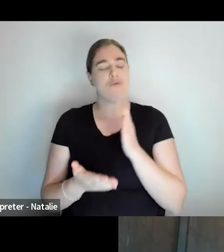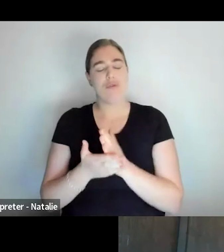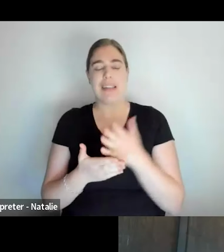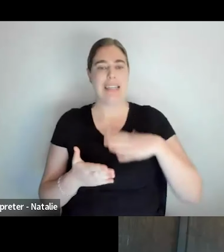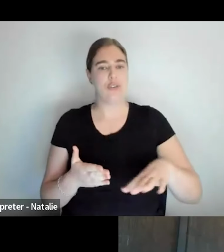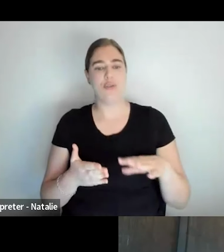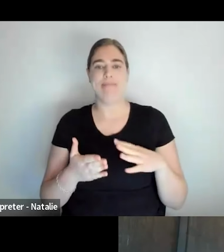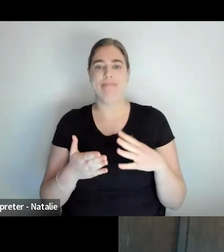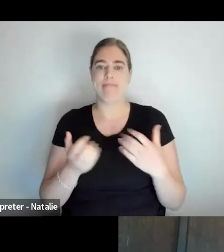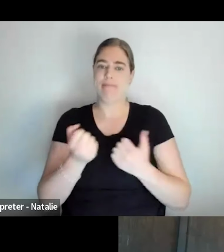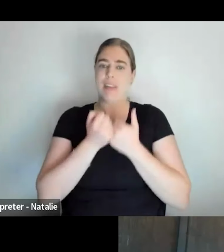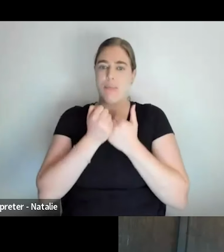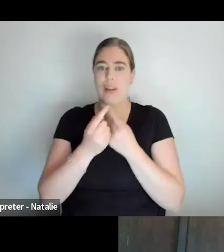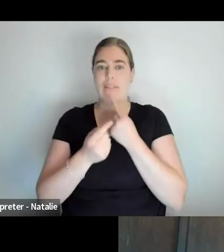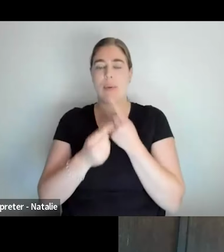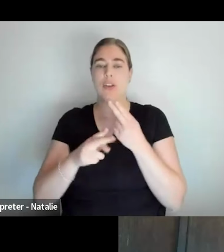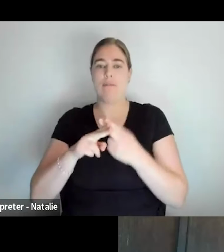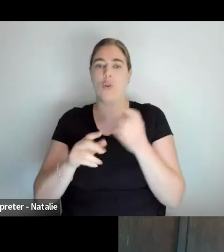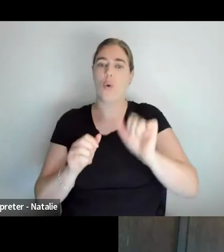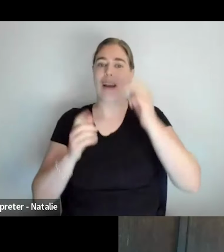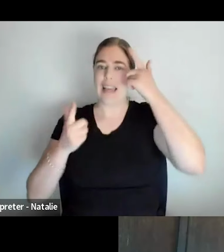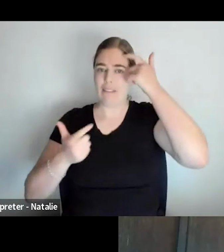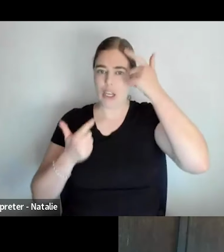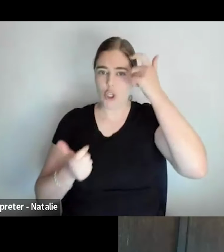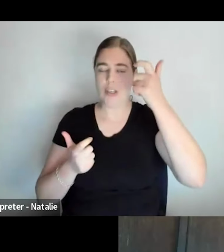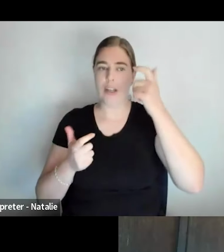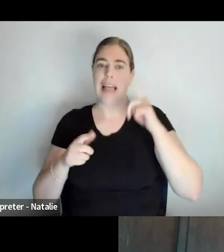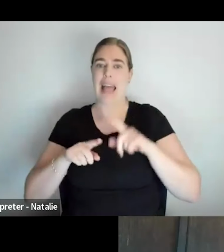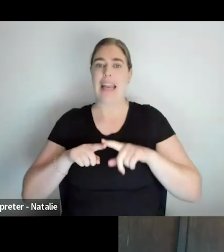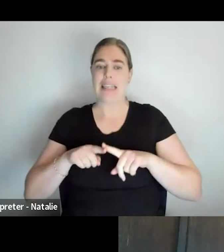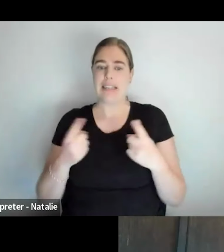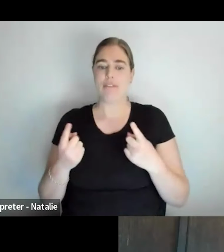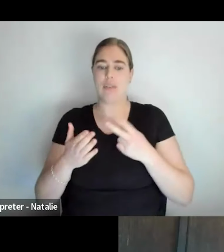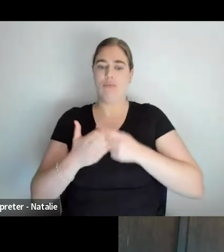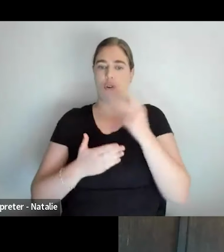innovation and difference of your project to be competitive, otherwise you should